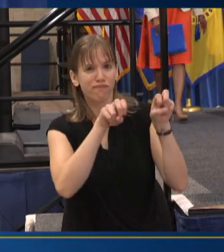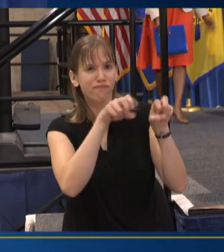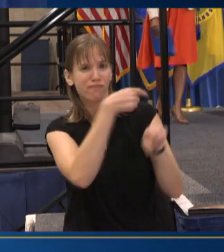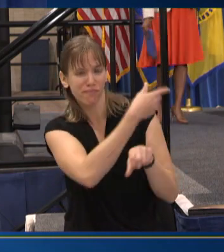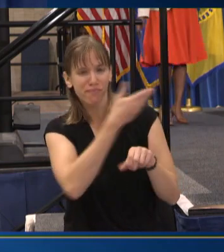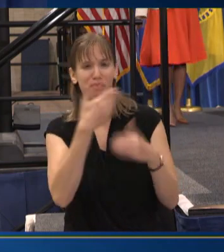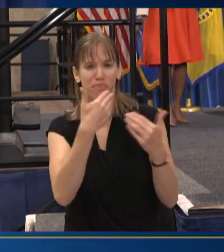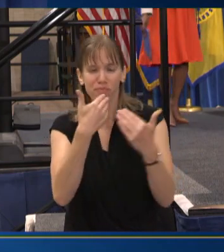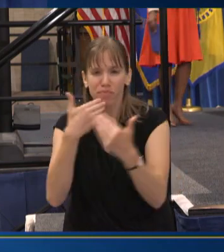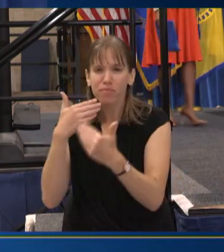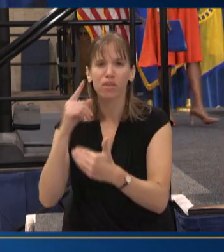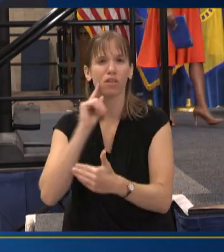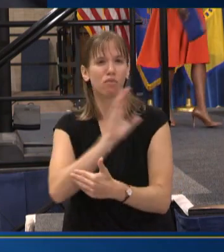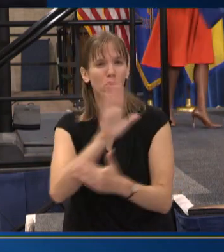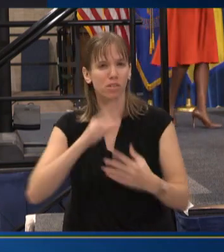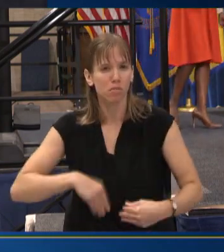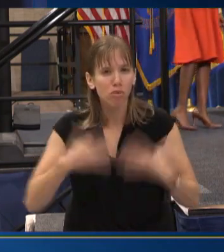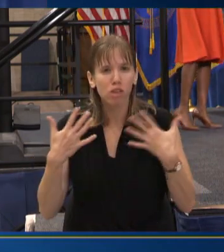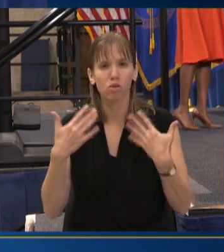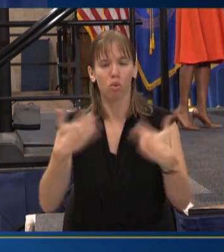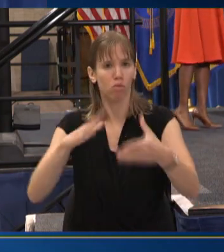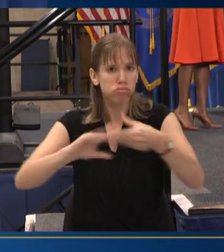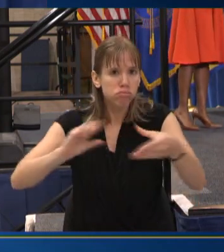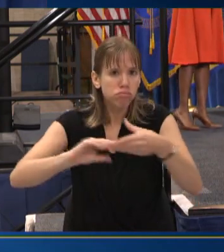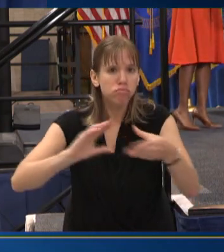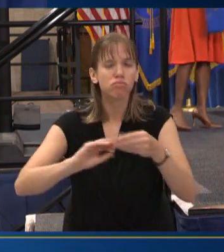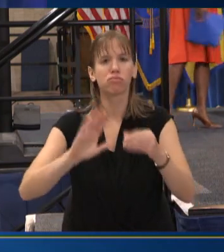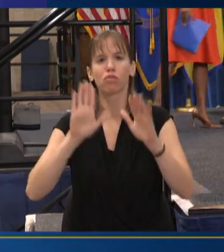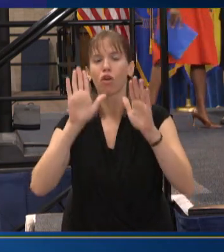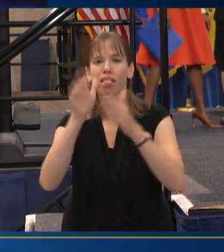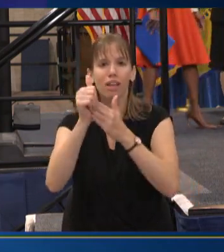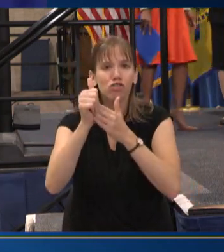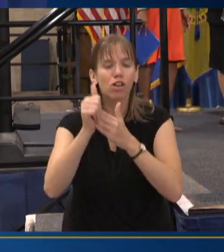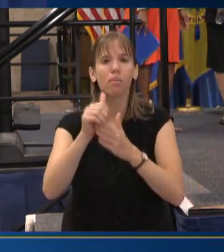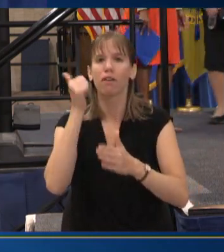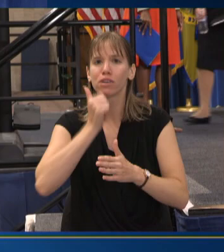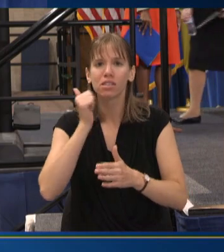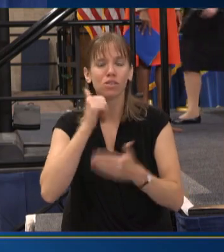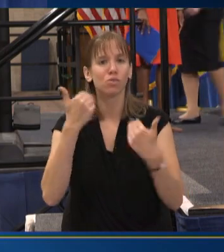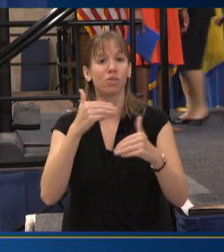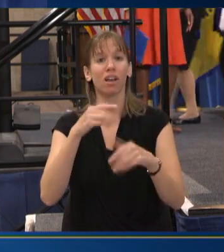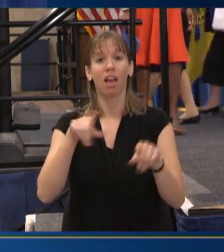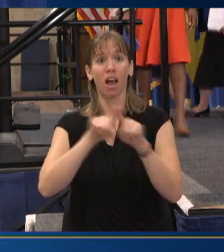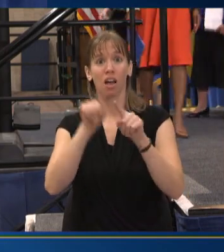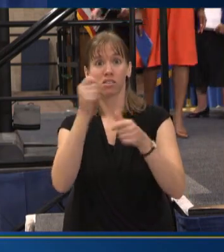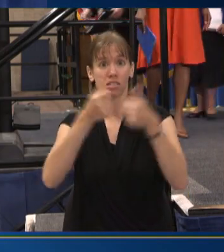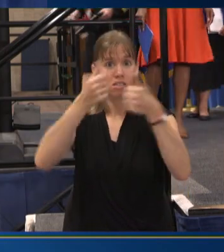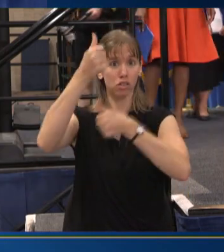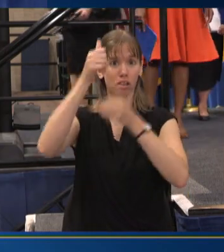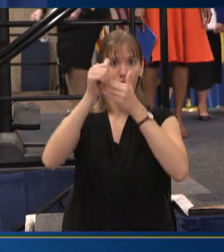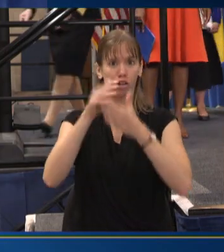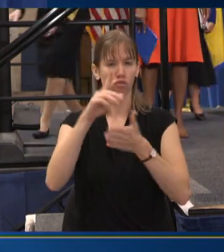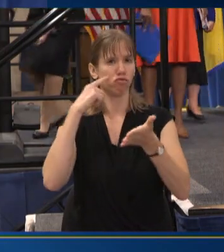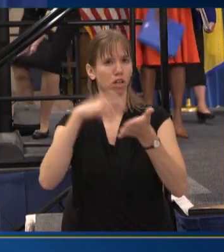And thank you for your inspirational words, your inspirational leadership every day and as senior leaders, also recognizing you have places to be.